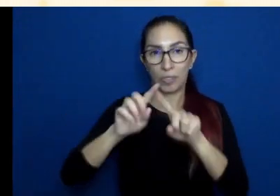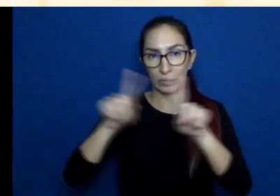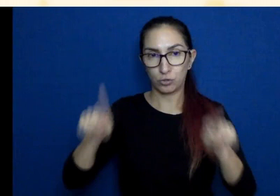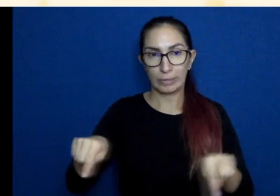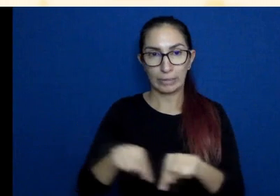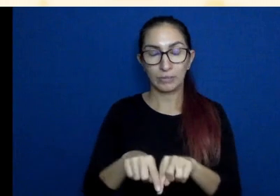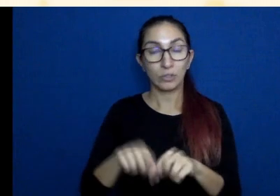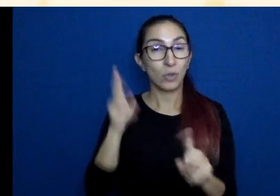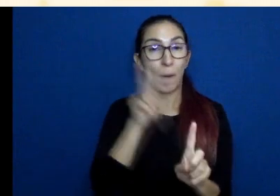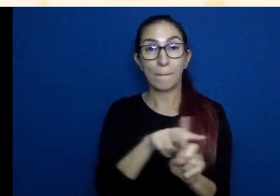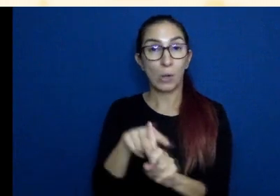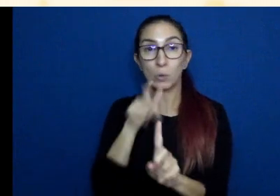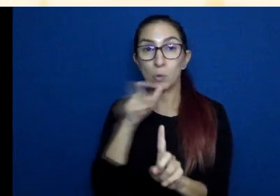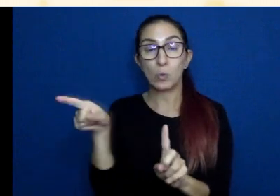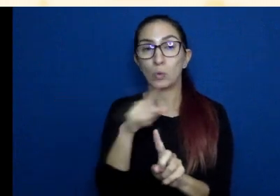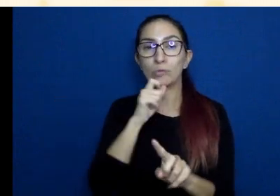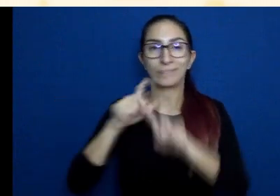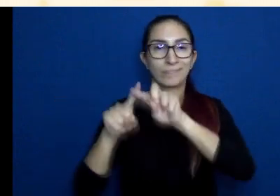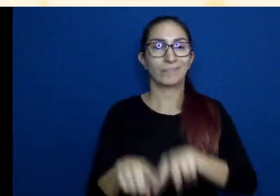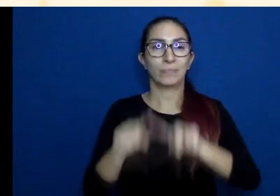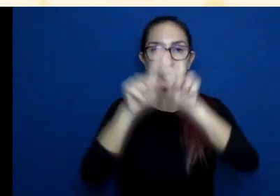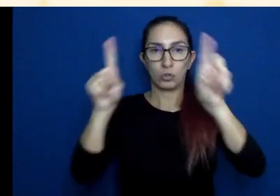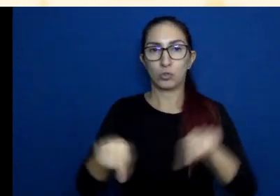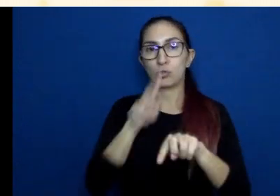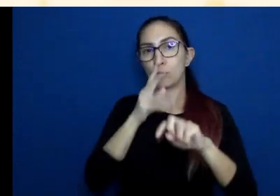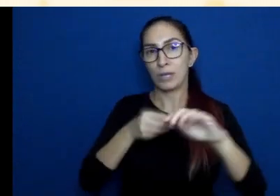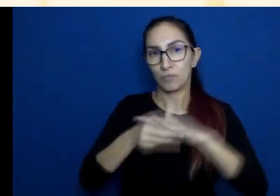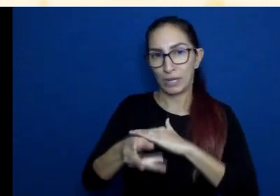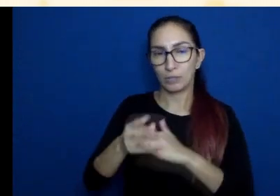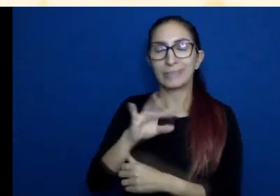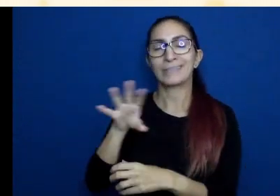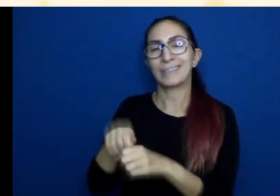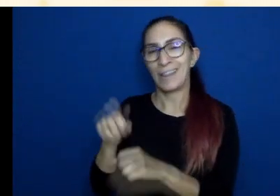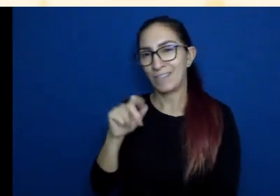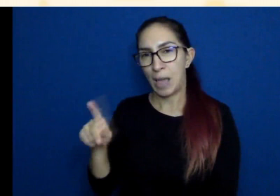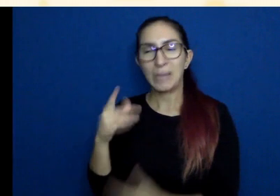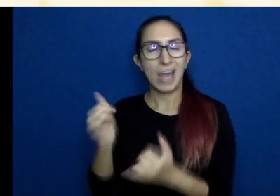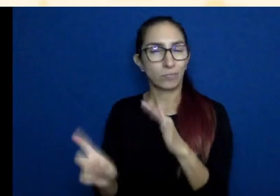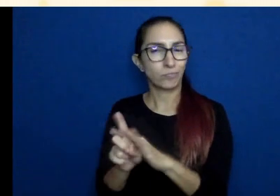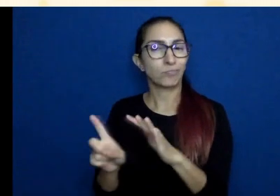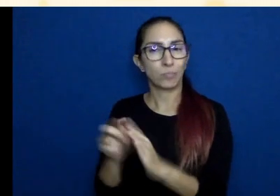by performing a swipe on the screen. So this applies to screen-reader users, and it's the native app.